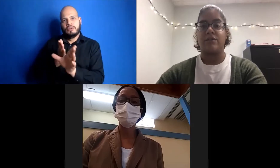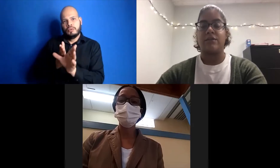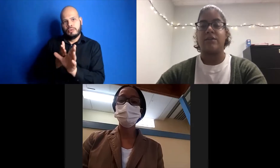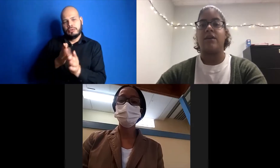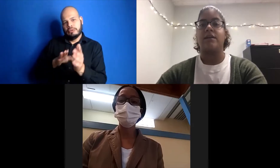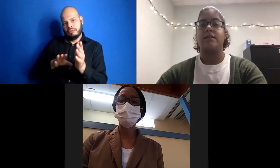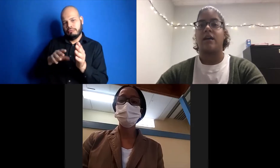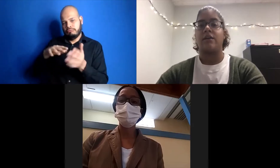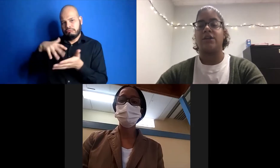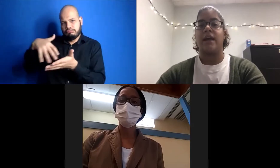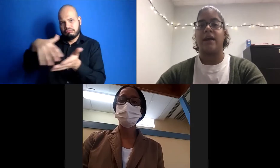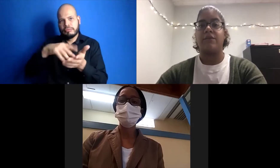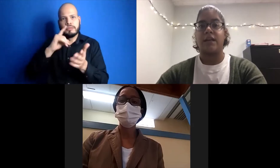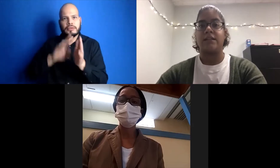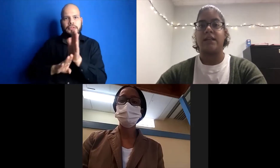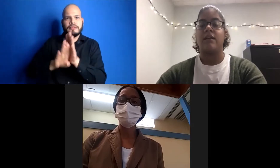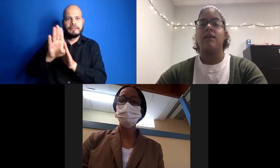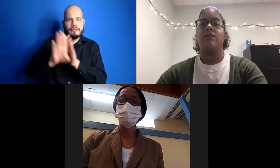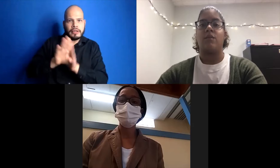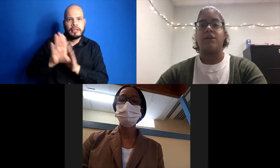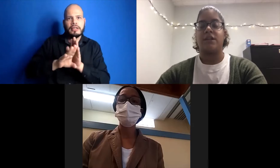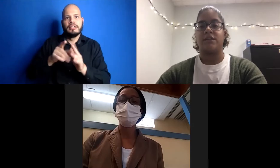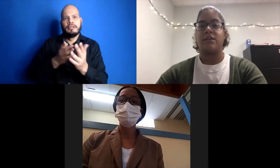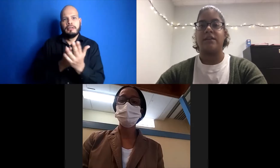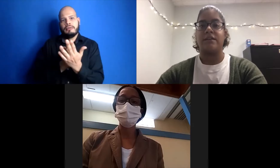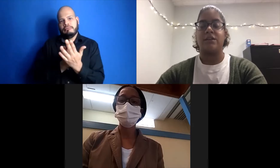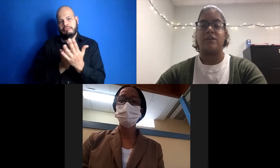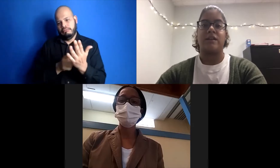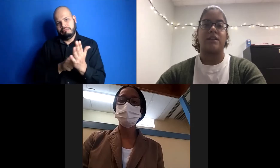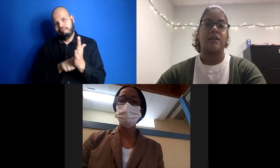degree in Psychology and Advertising from Rochester Institute of Technology